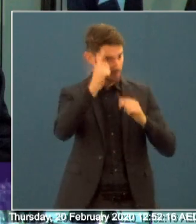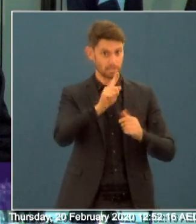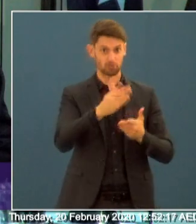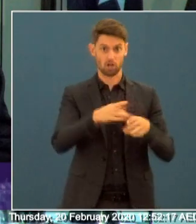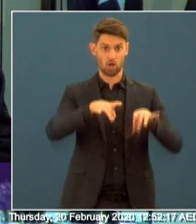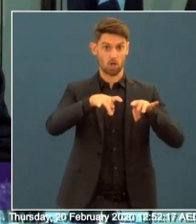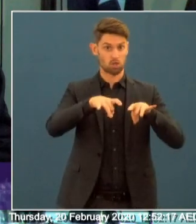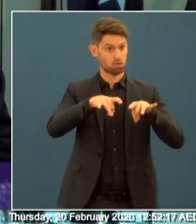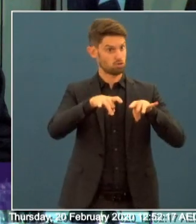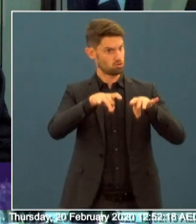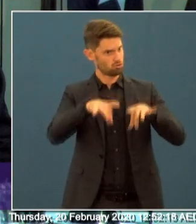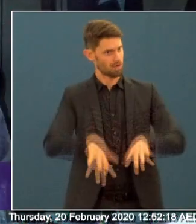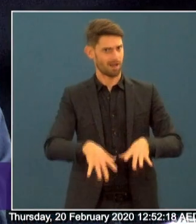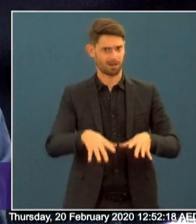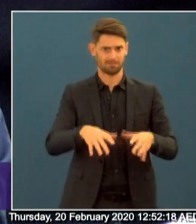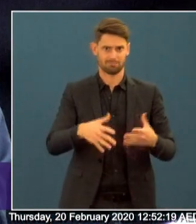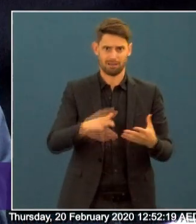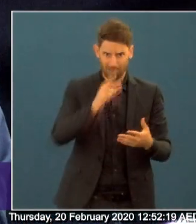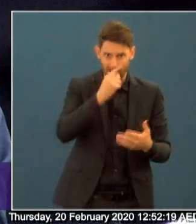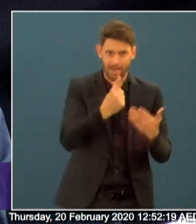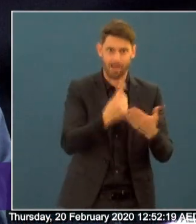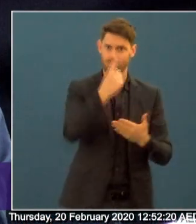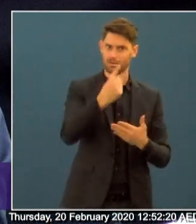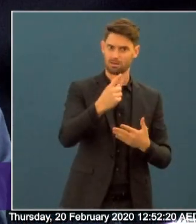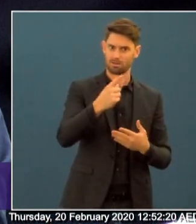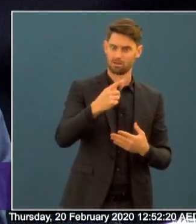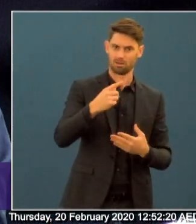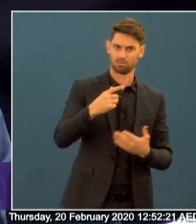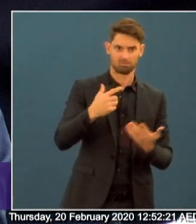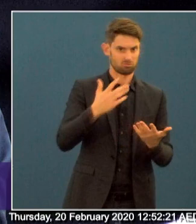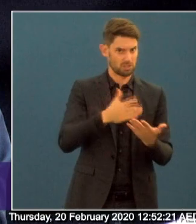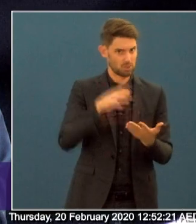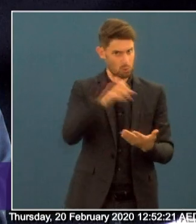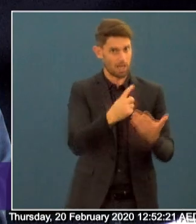to New South Wales, is there? No. I believe a national platform is required, yes.